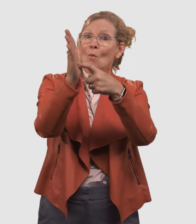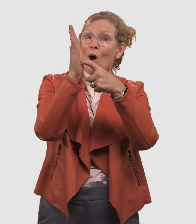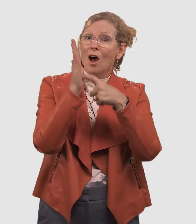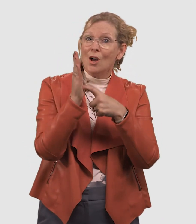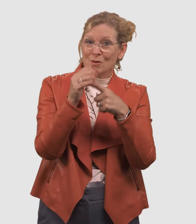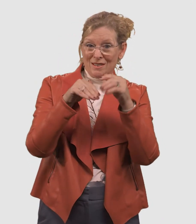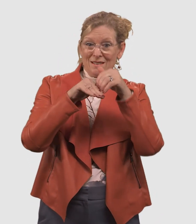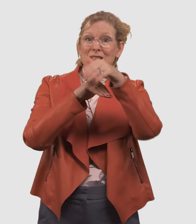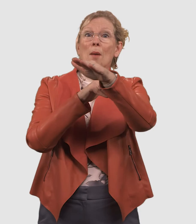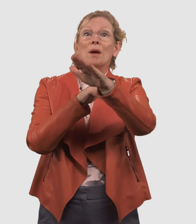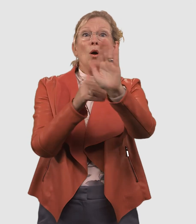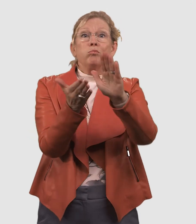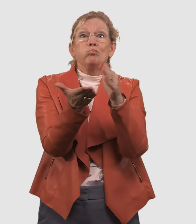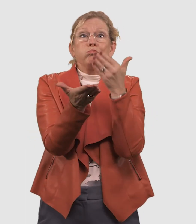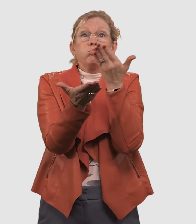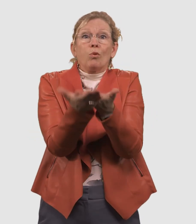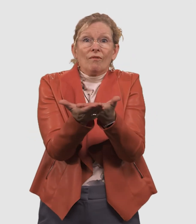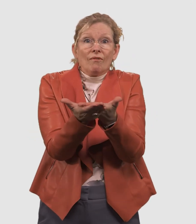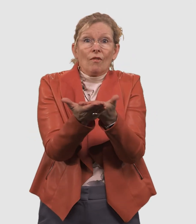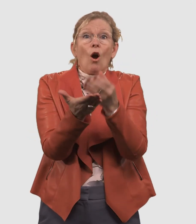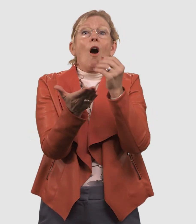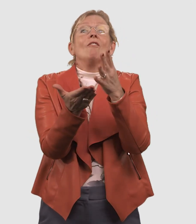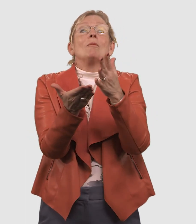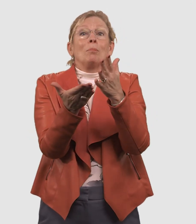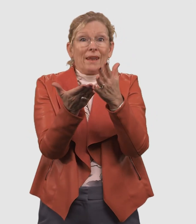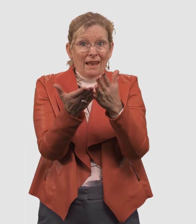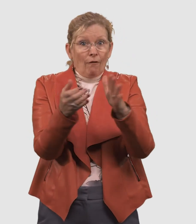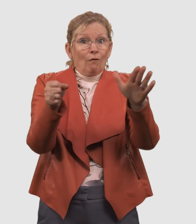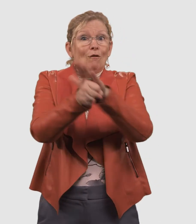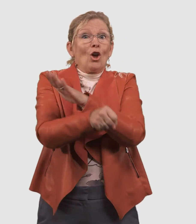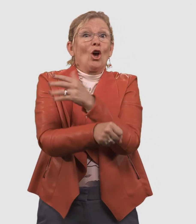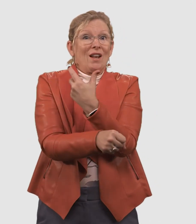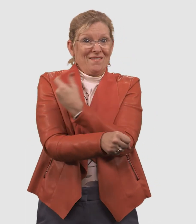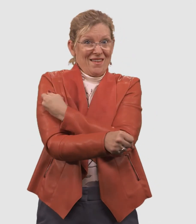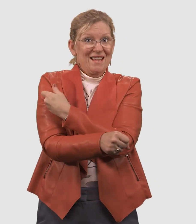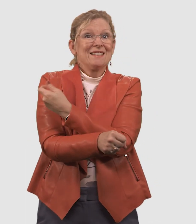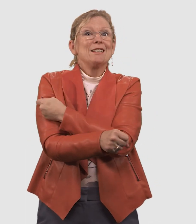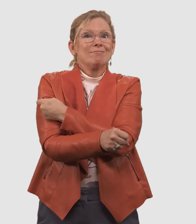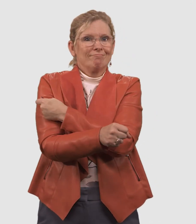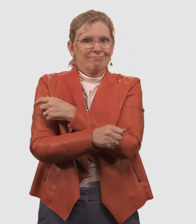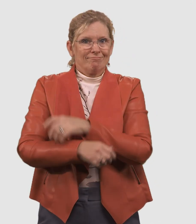will also be required to submit proof of being fully vaccinated.